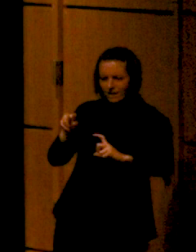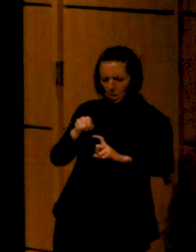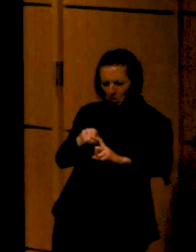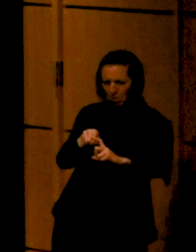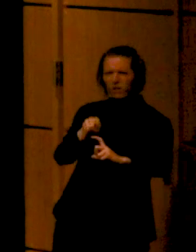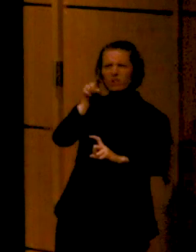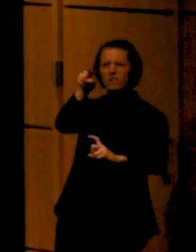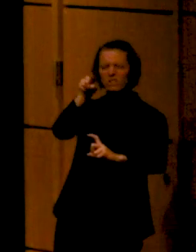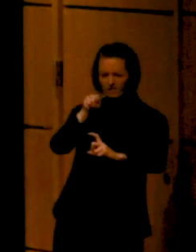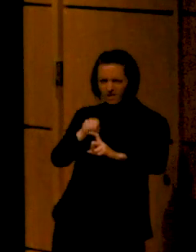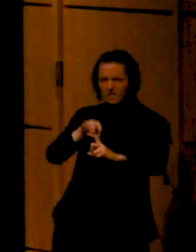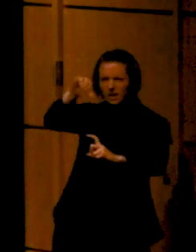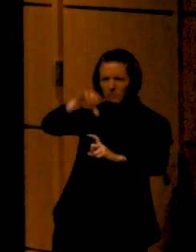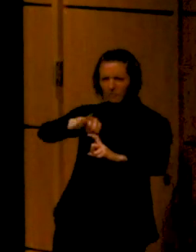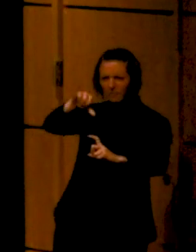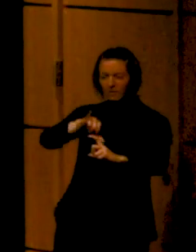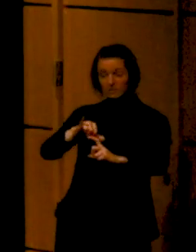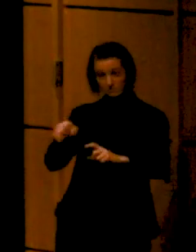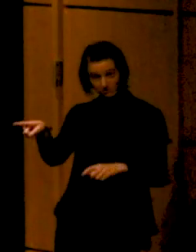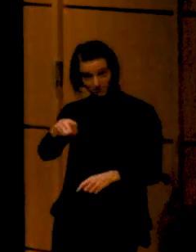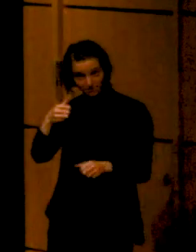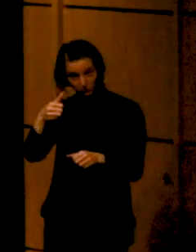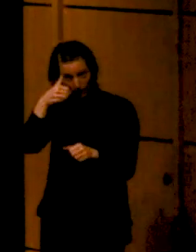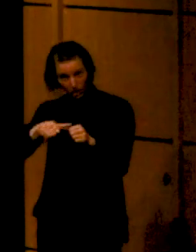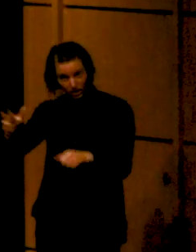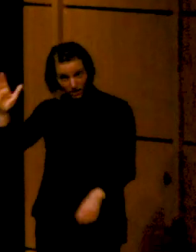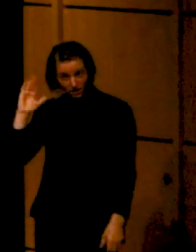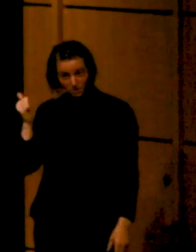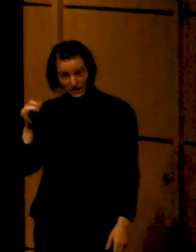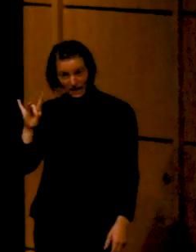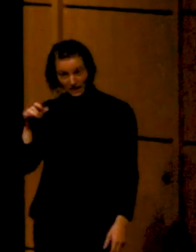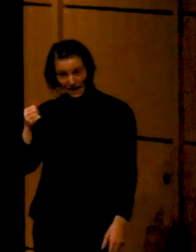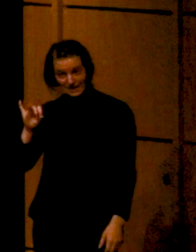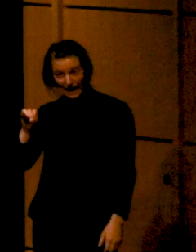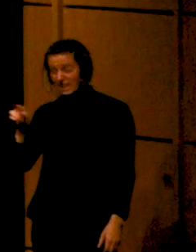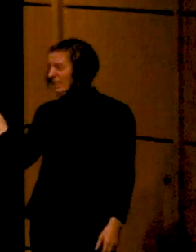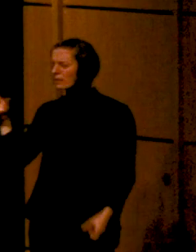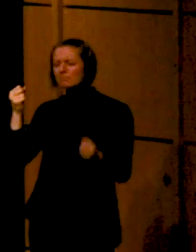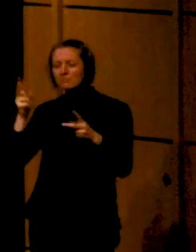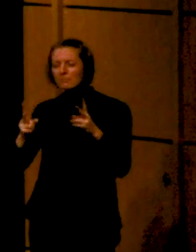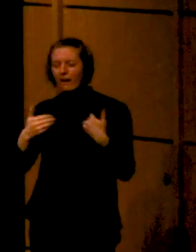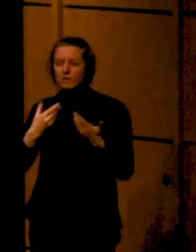And for those of you who were around in 1980, you'll remember these were all the rage. Something brand new.